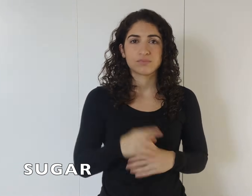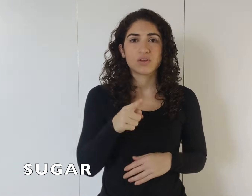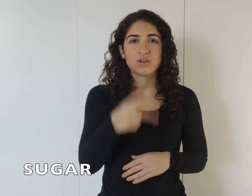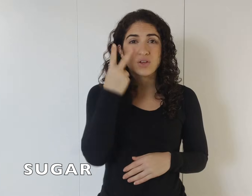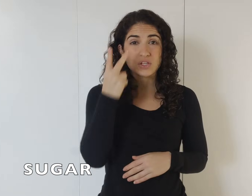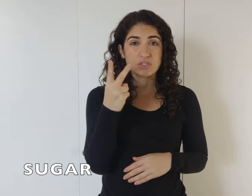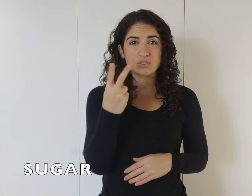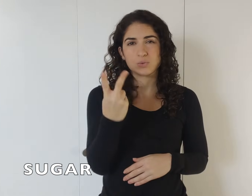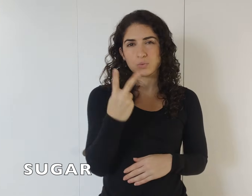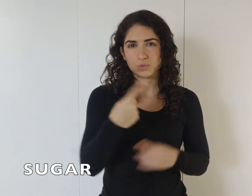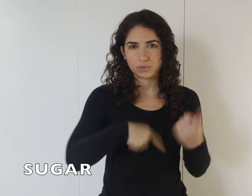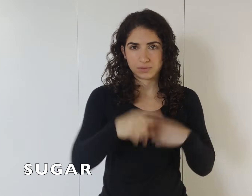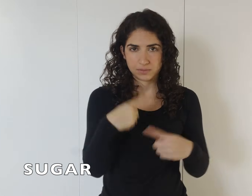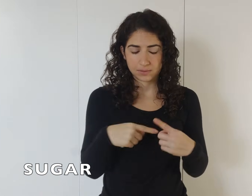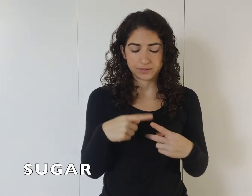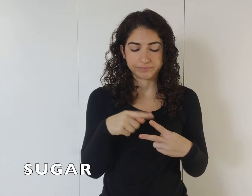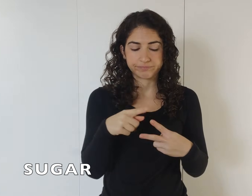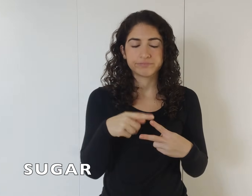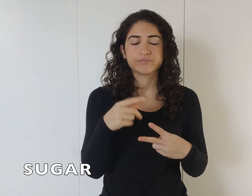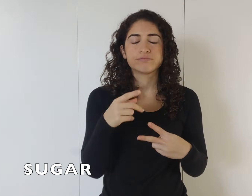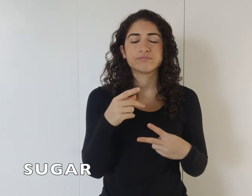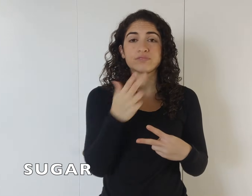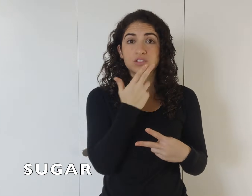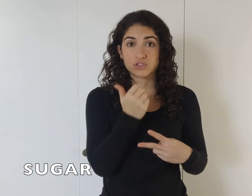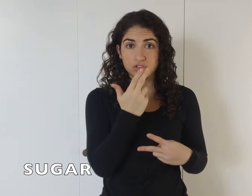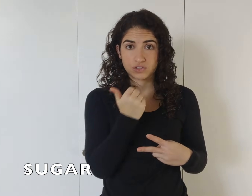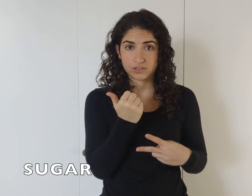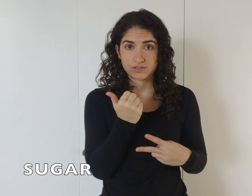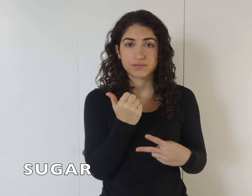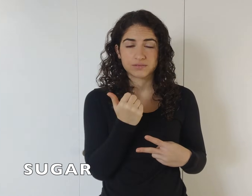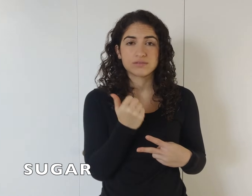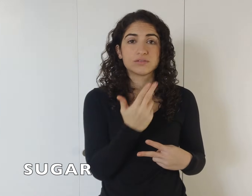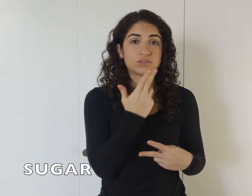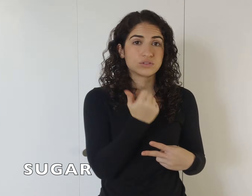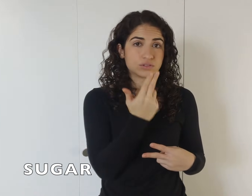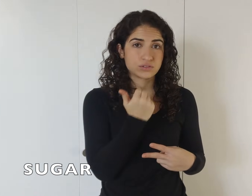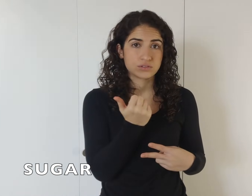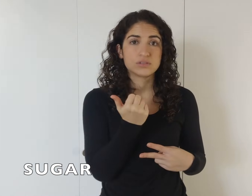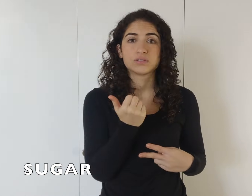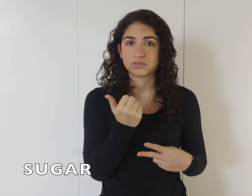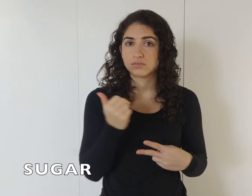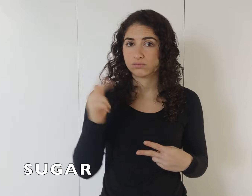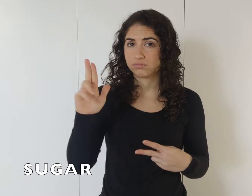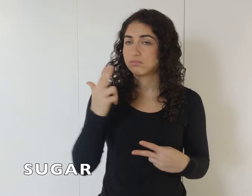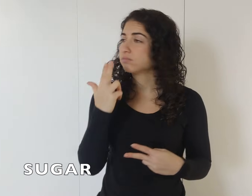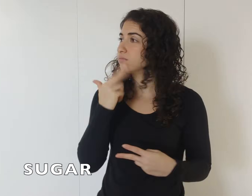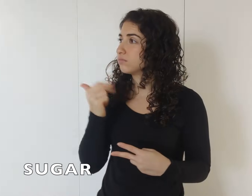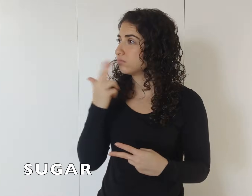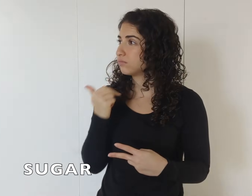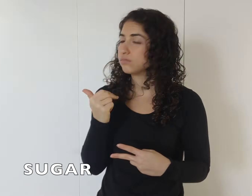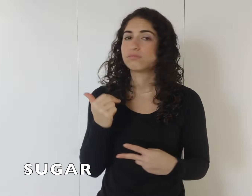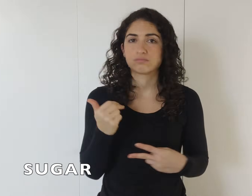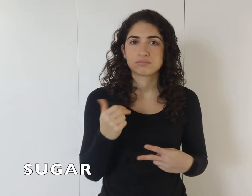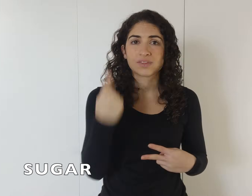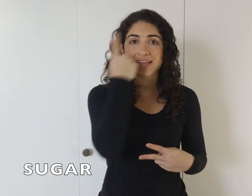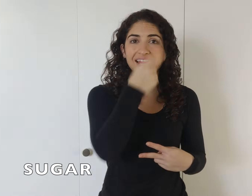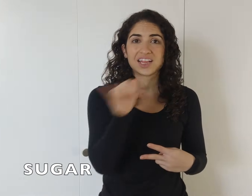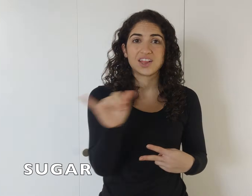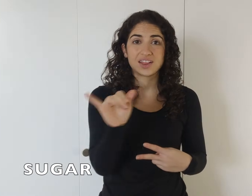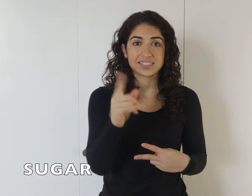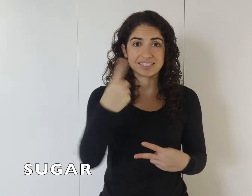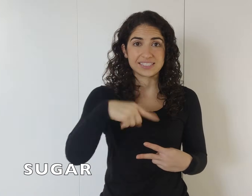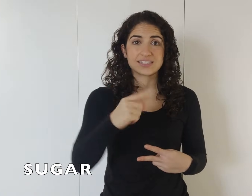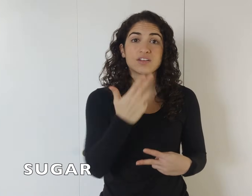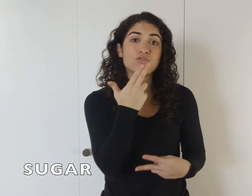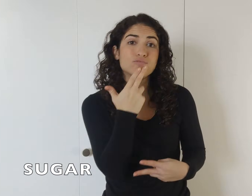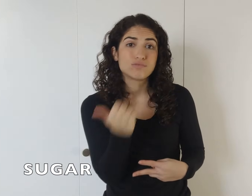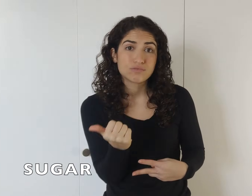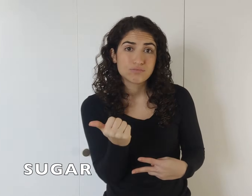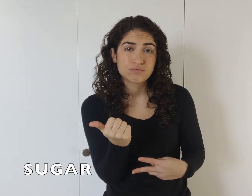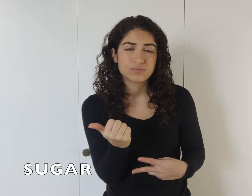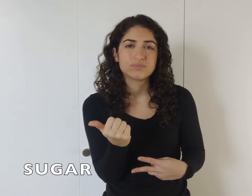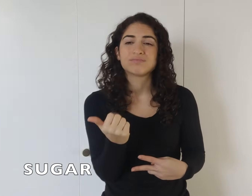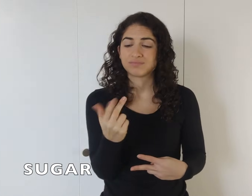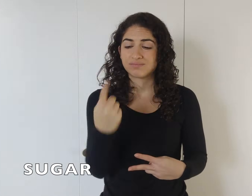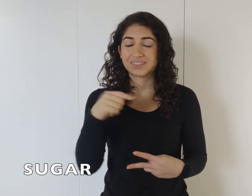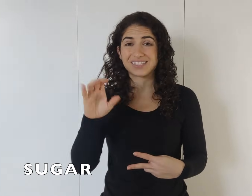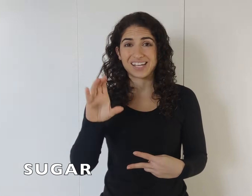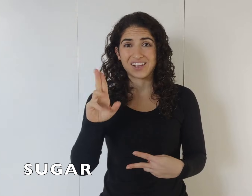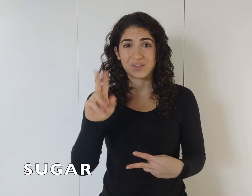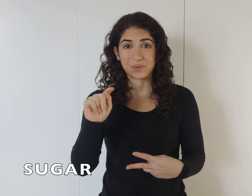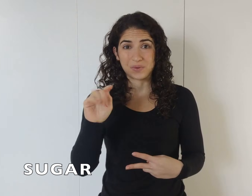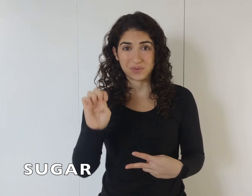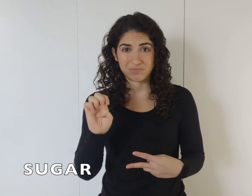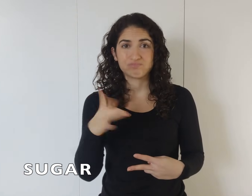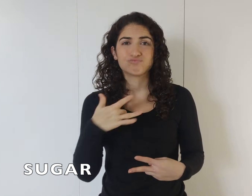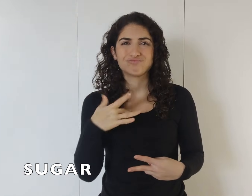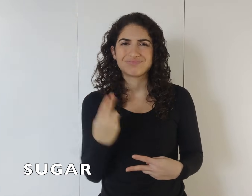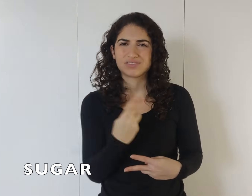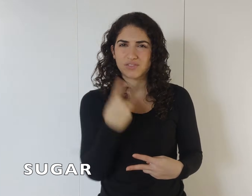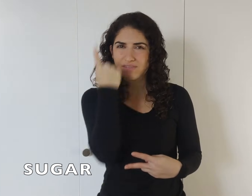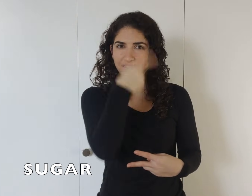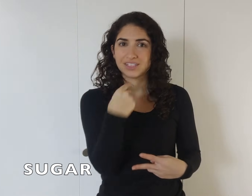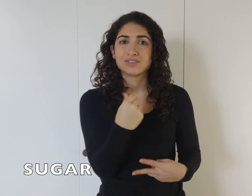You'll see two signs: SUGAR, SUGAR, and it looks like the sign CUTE, but your